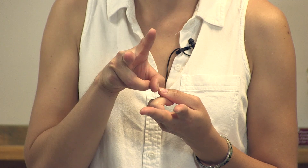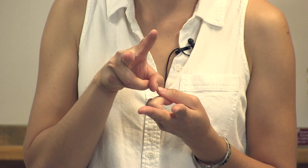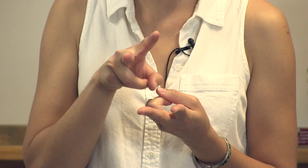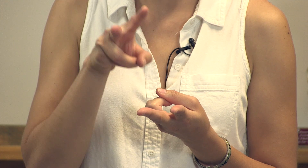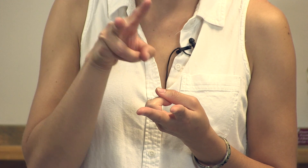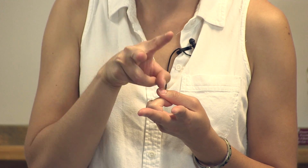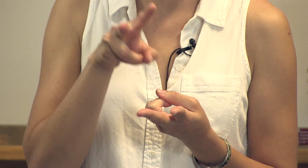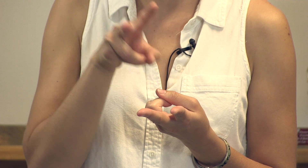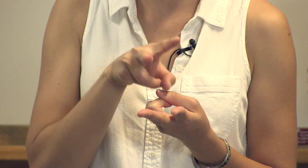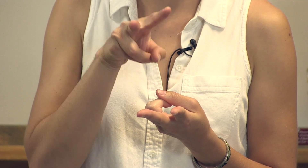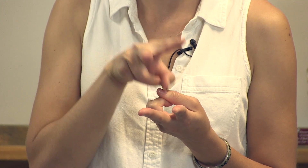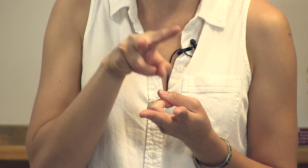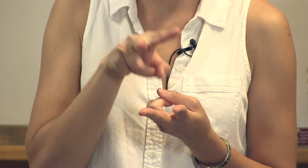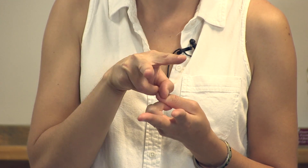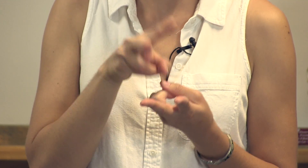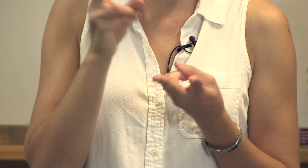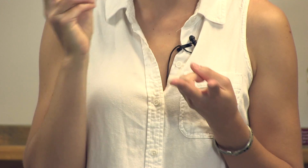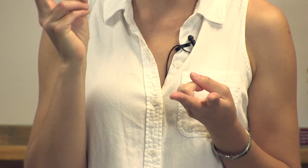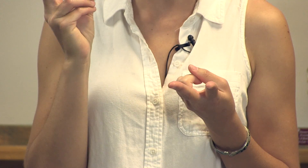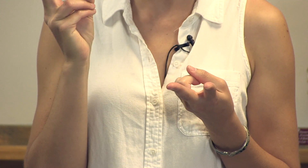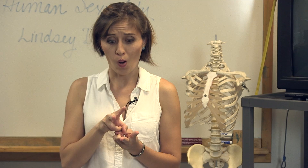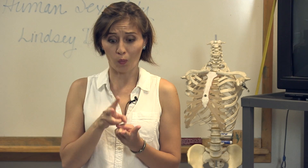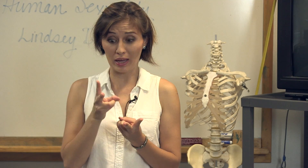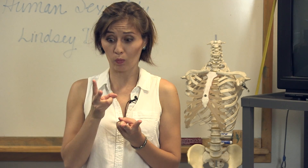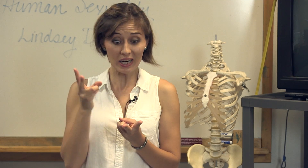while the downturned right V hand comes down repeatedly on the left" "Wait! What?!"